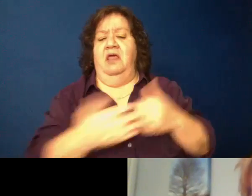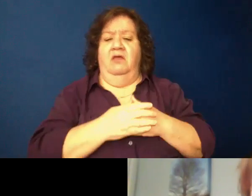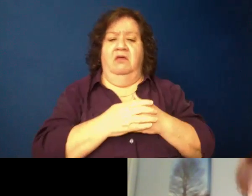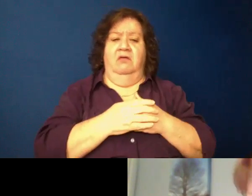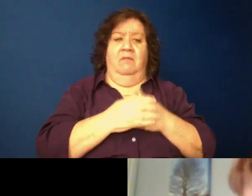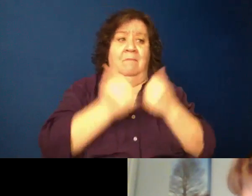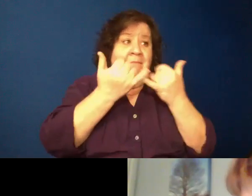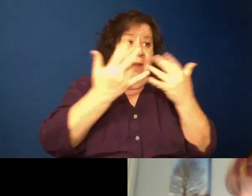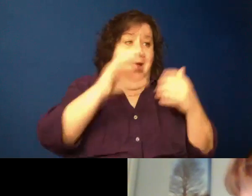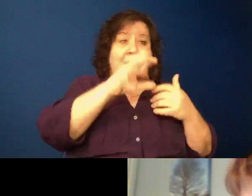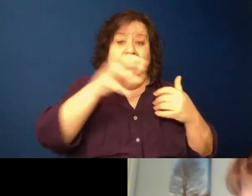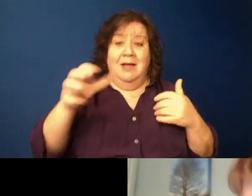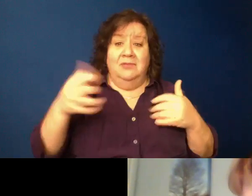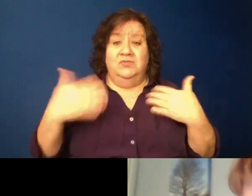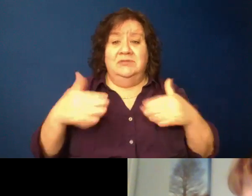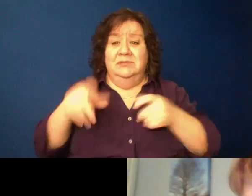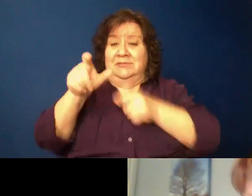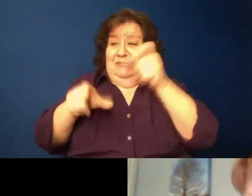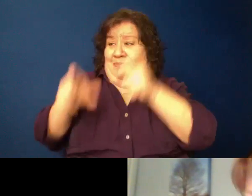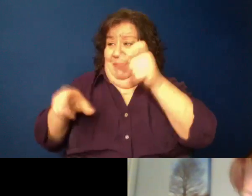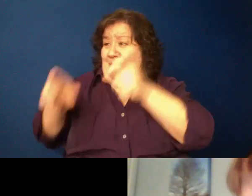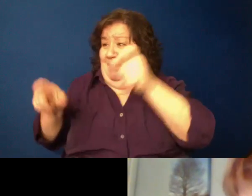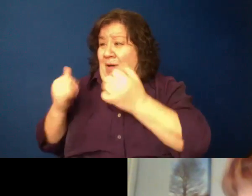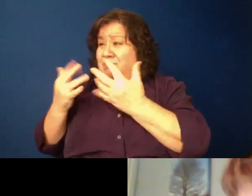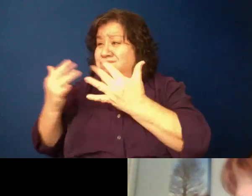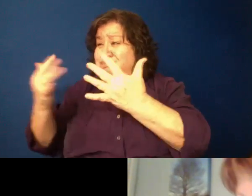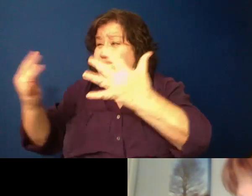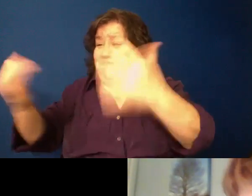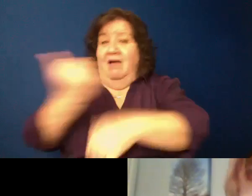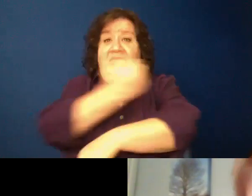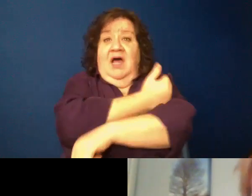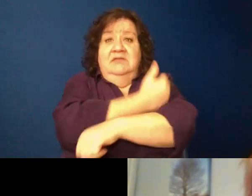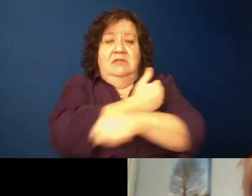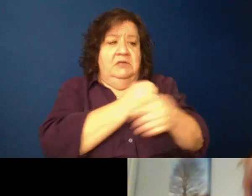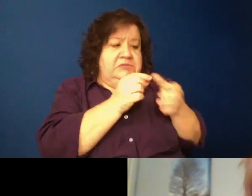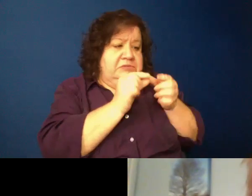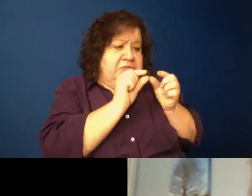vaccine for one third of the population for example so if we don't prioritize if you don't